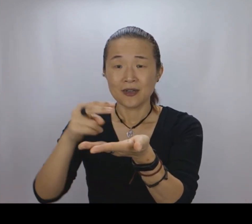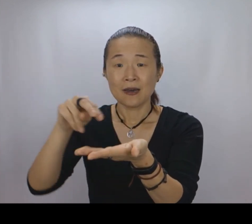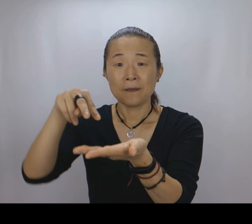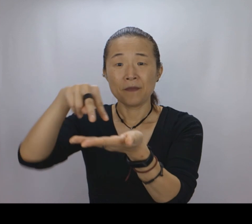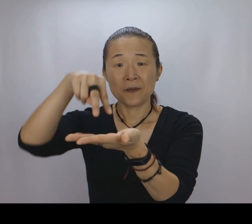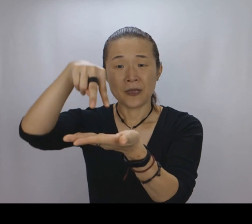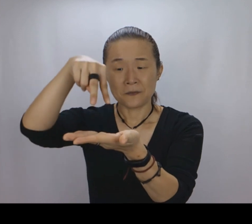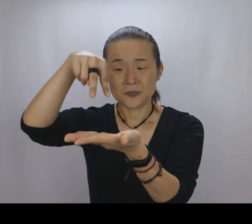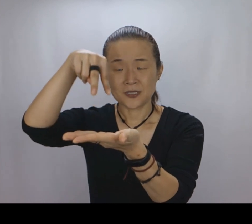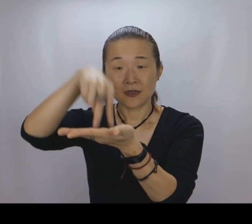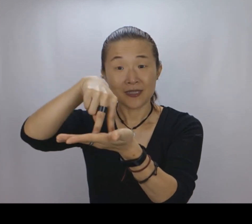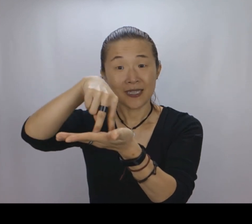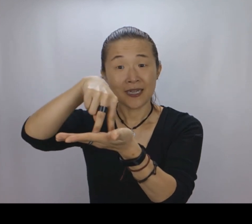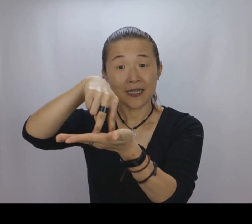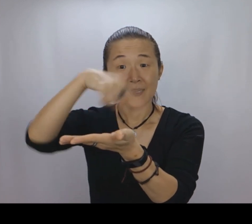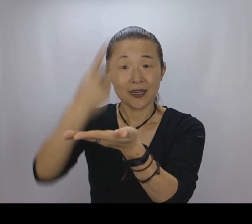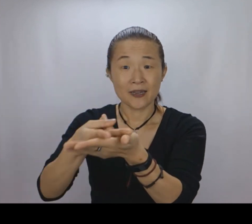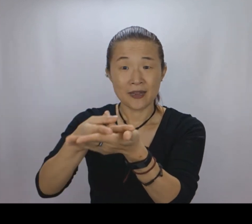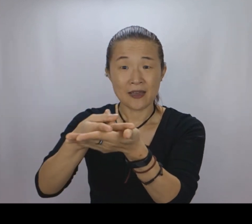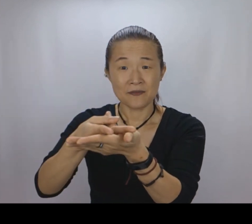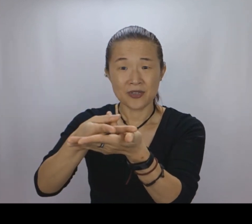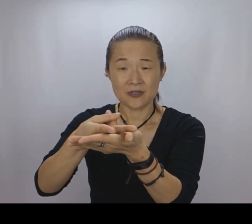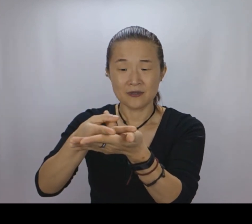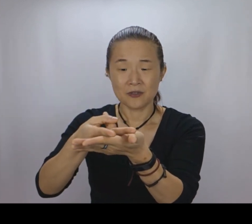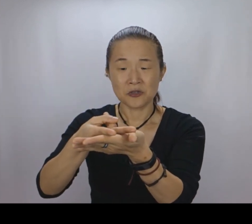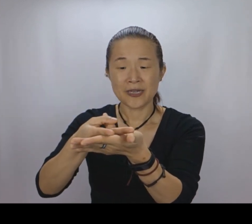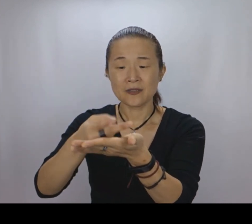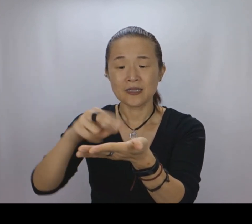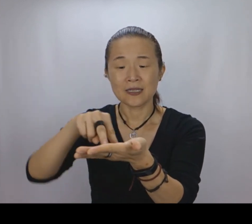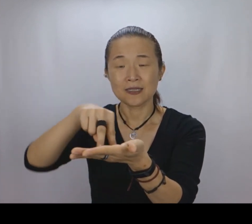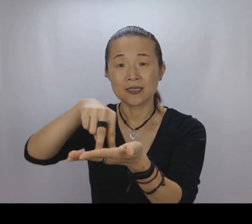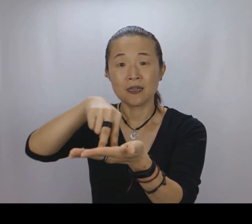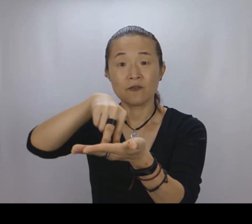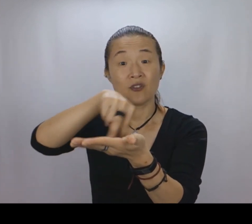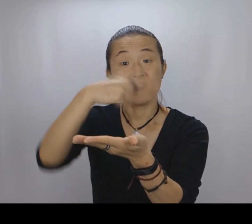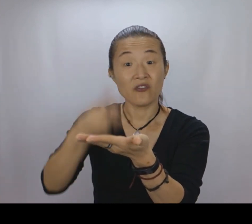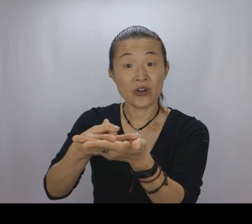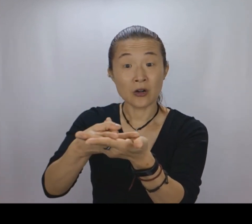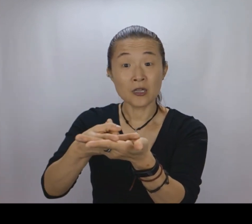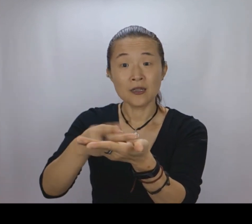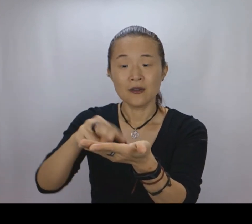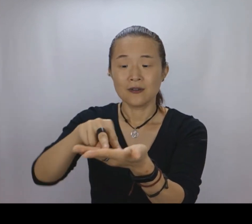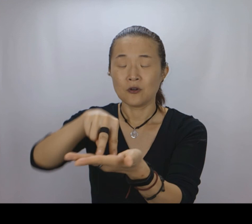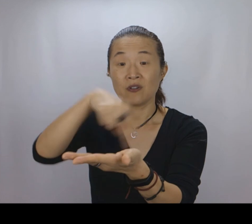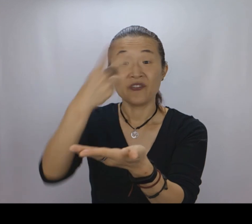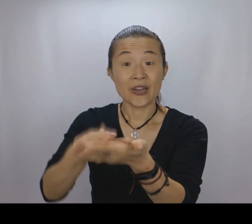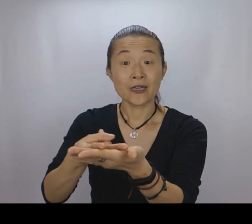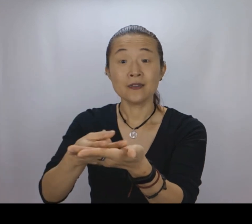If you start standing, and have it go down, that's the sign for fall or fail.